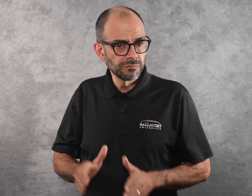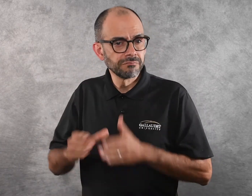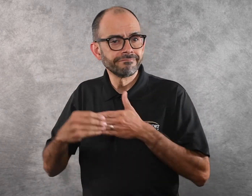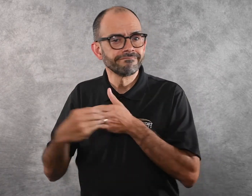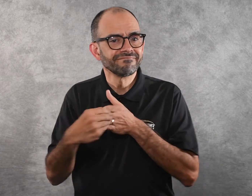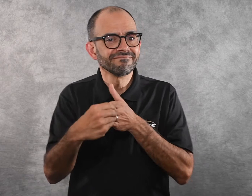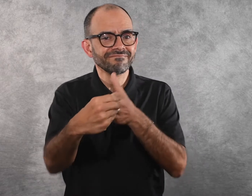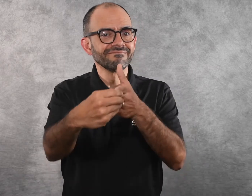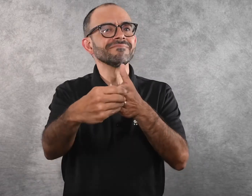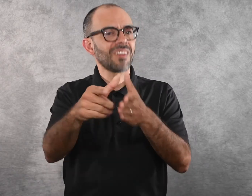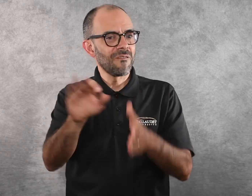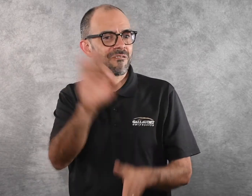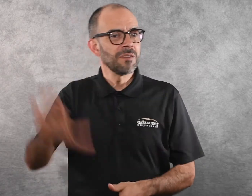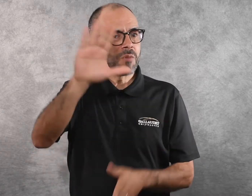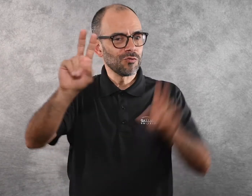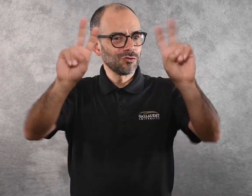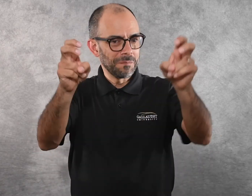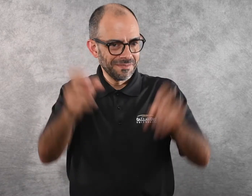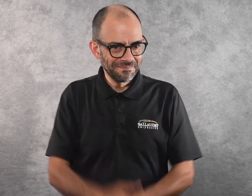led him to his Fulbright topic.